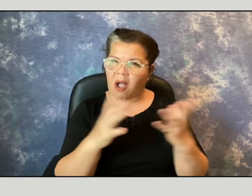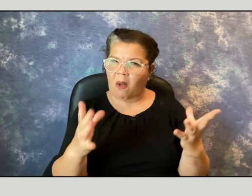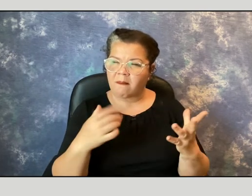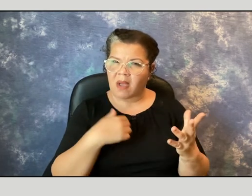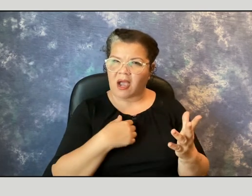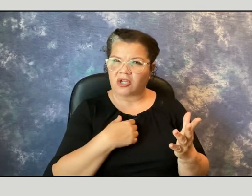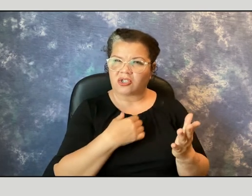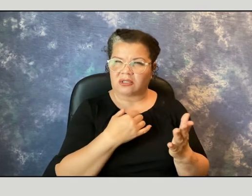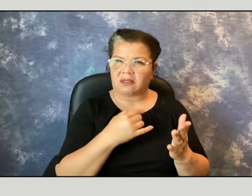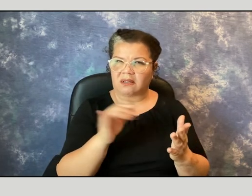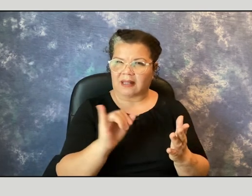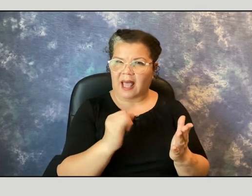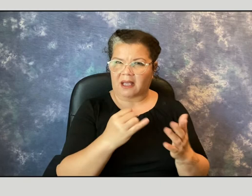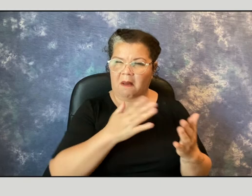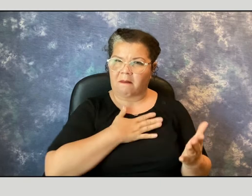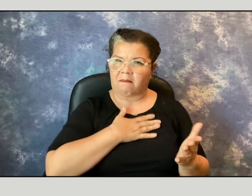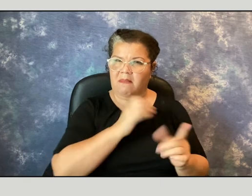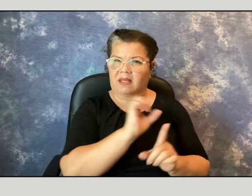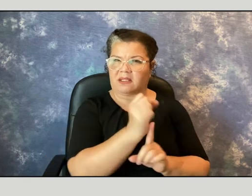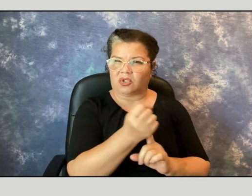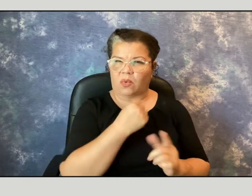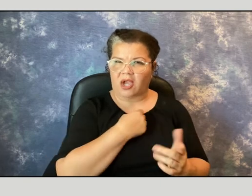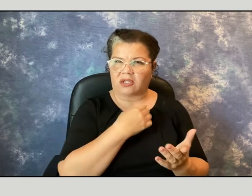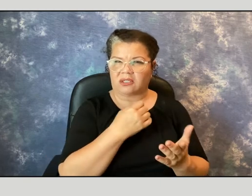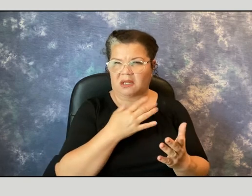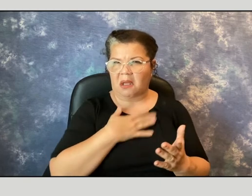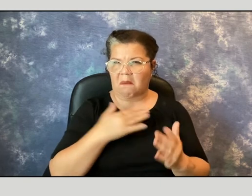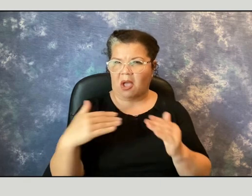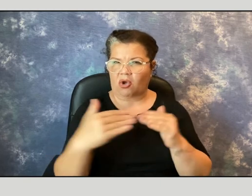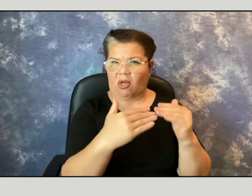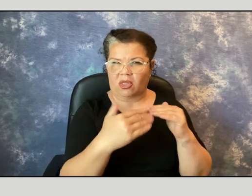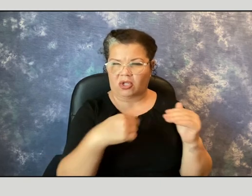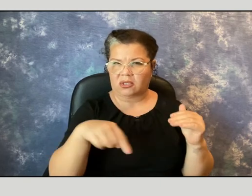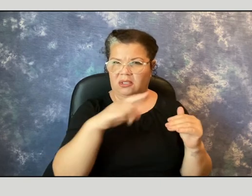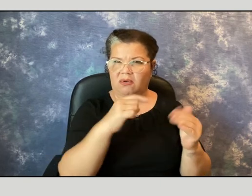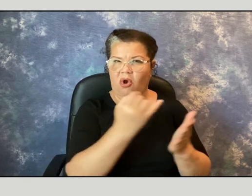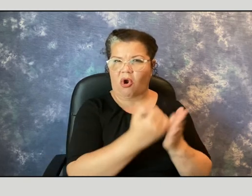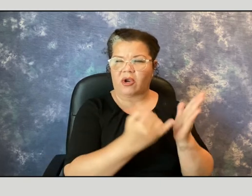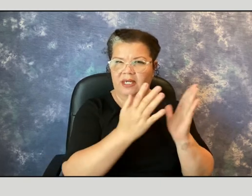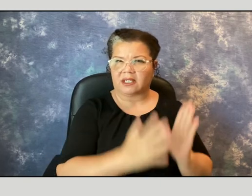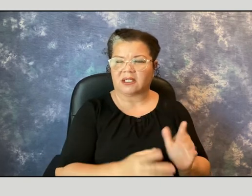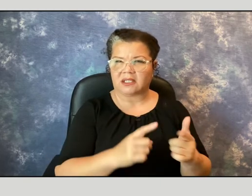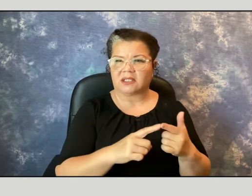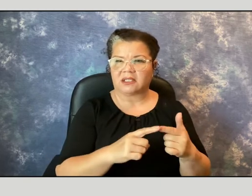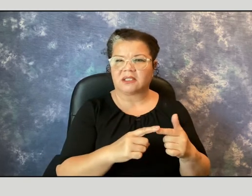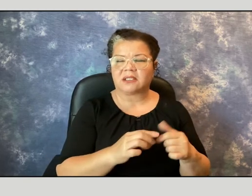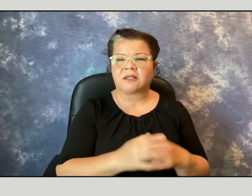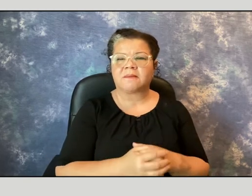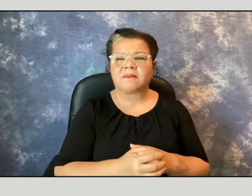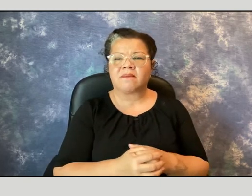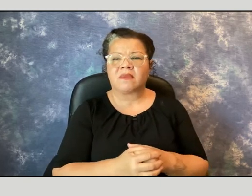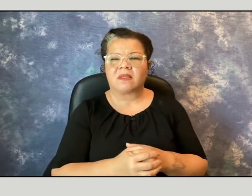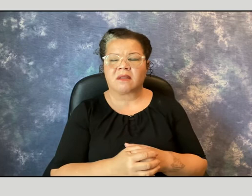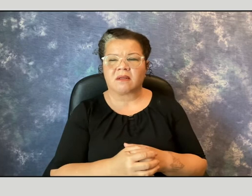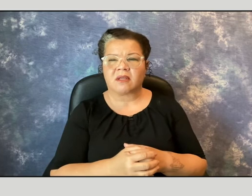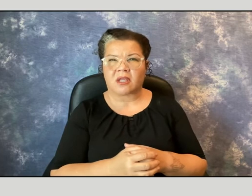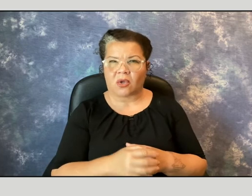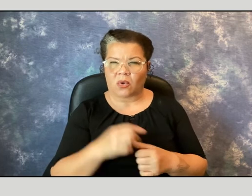or in the case of my colleagues, adjust their expression to please something related with tourism.